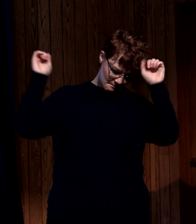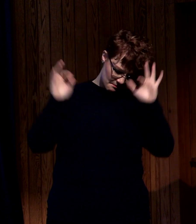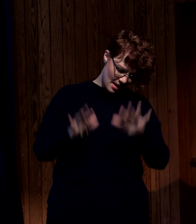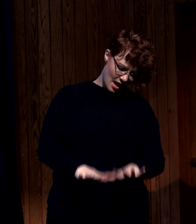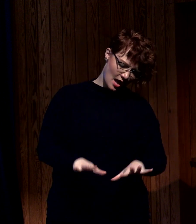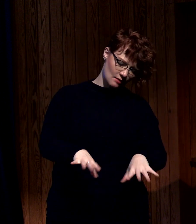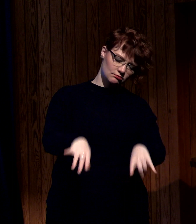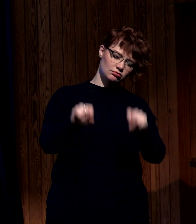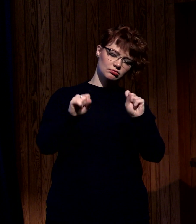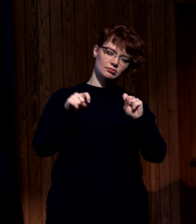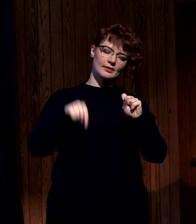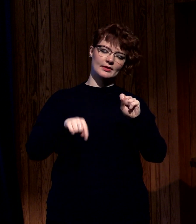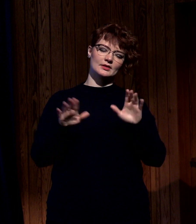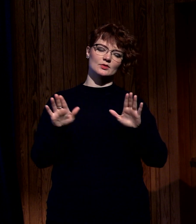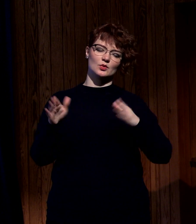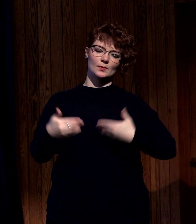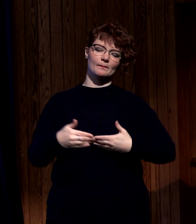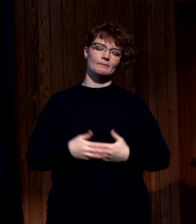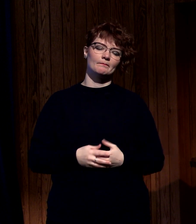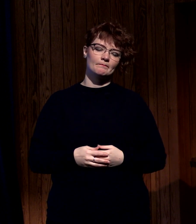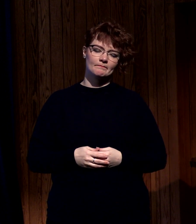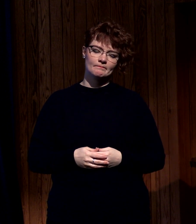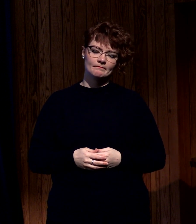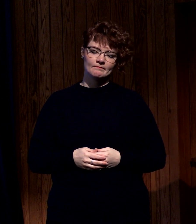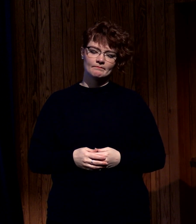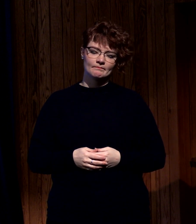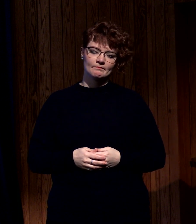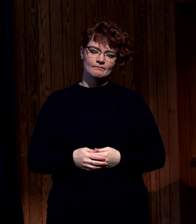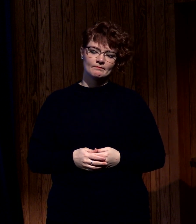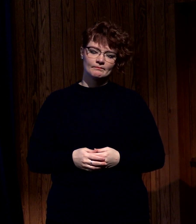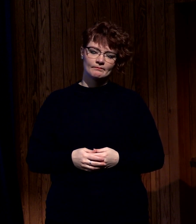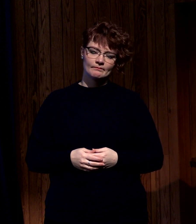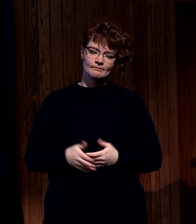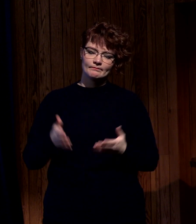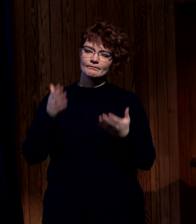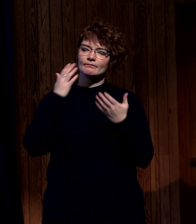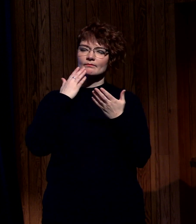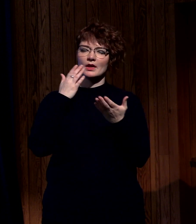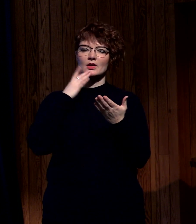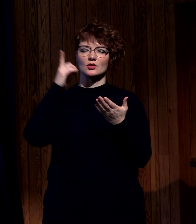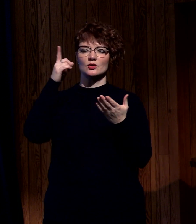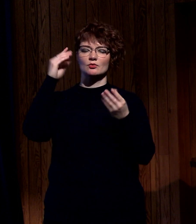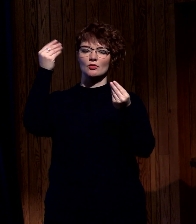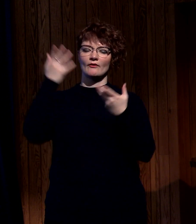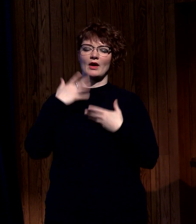with your love. Thank you that you provide us with a vision and